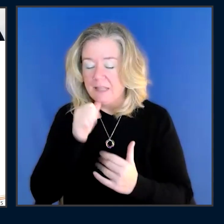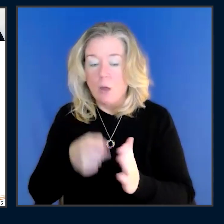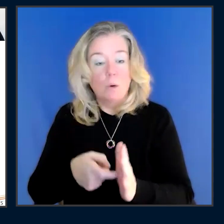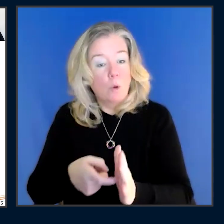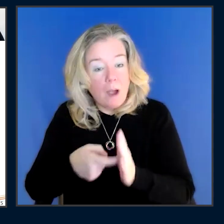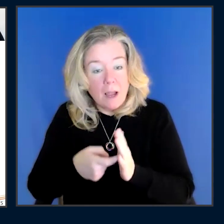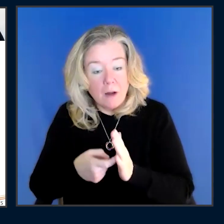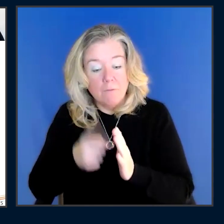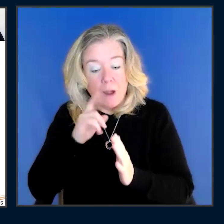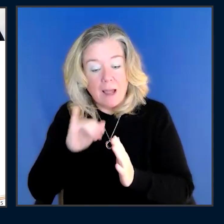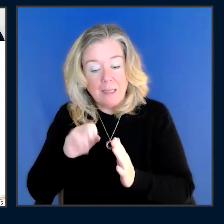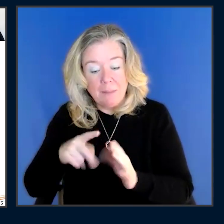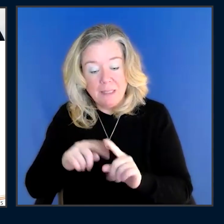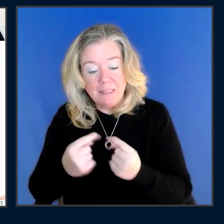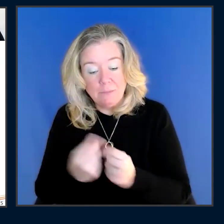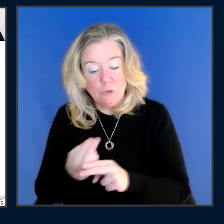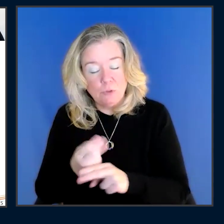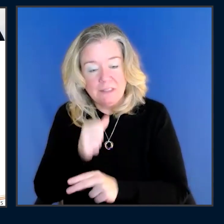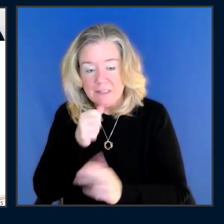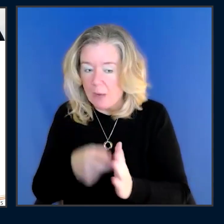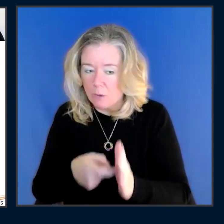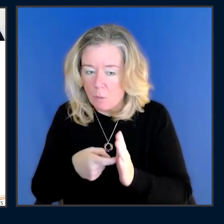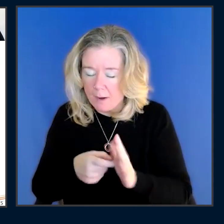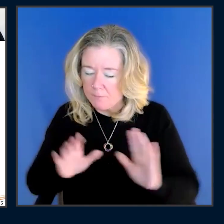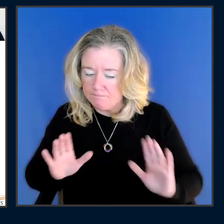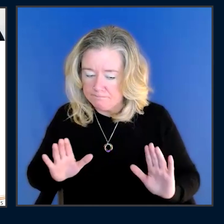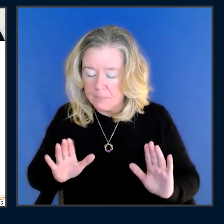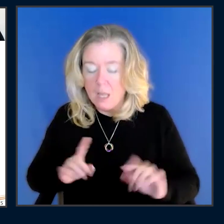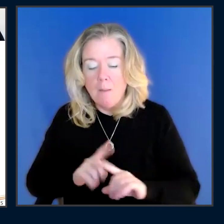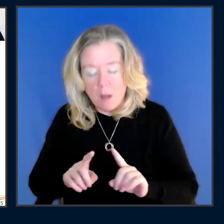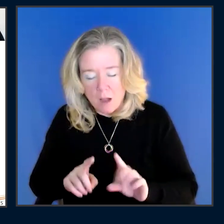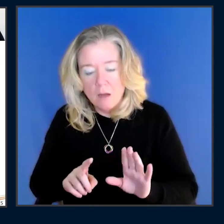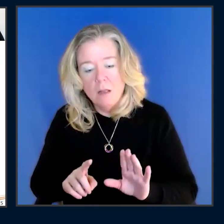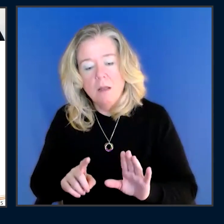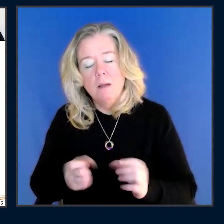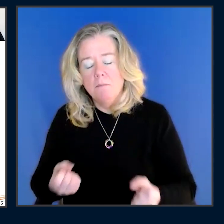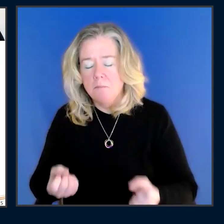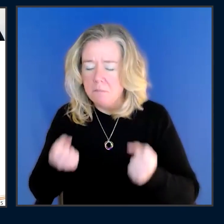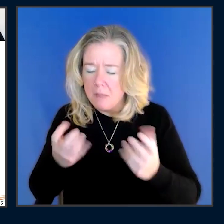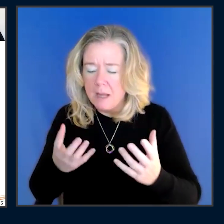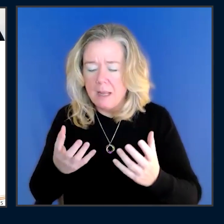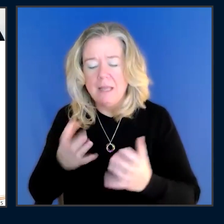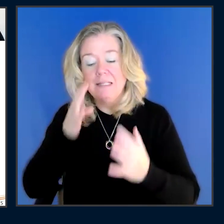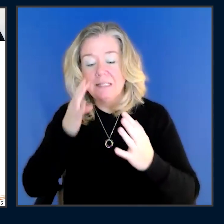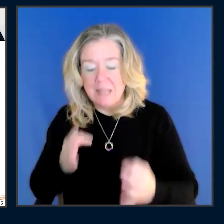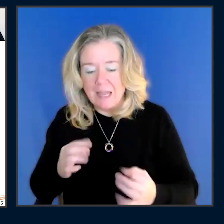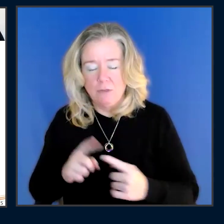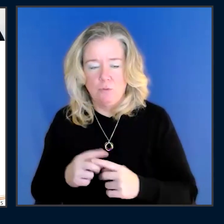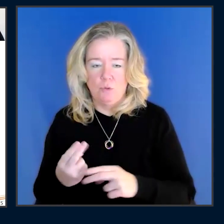Although it is not required for IEP teams to utilize a document like that. It is something that many